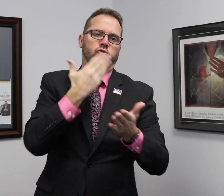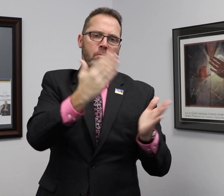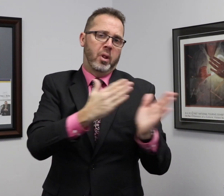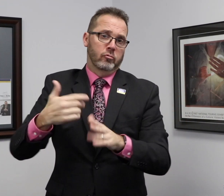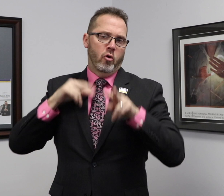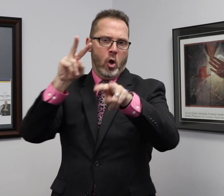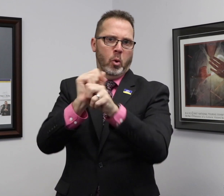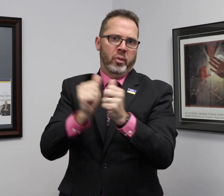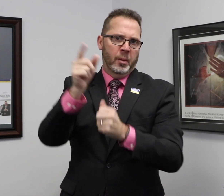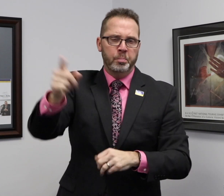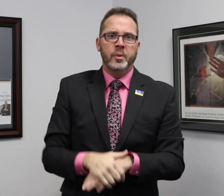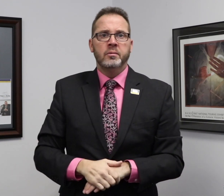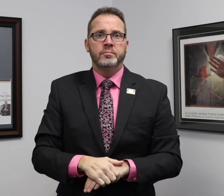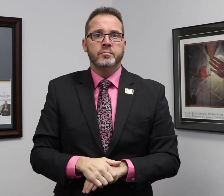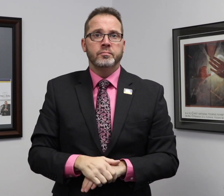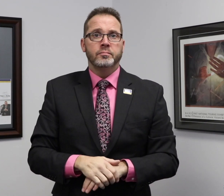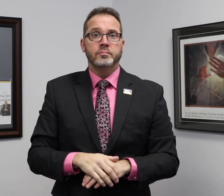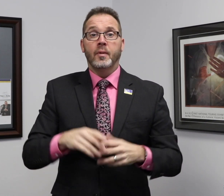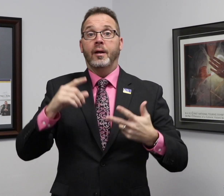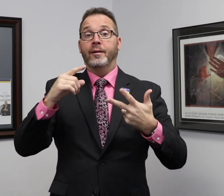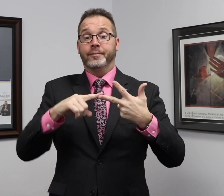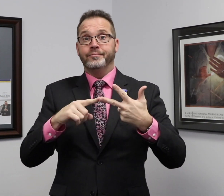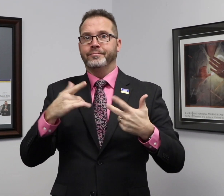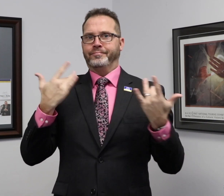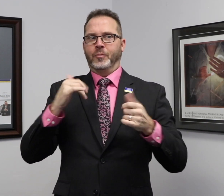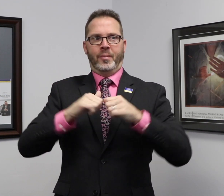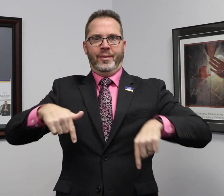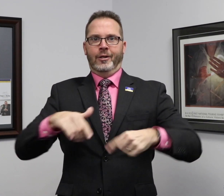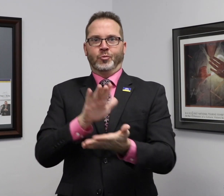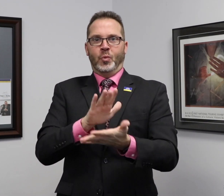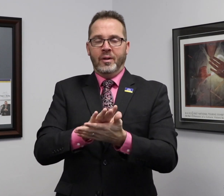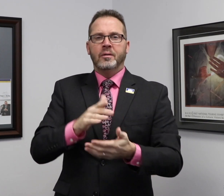planning can be better established before they graduate. I also wanted to